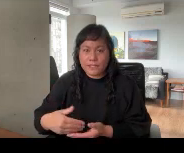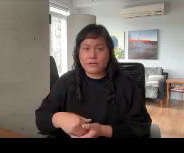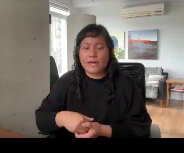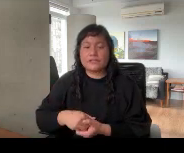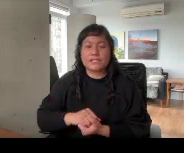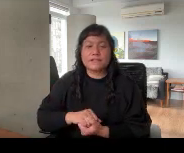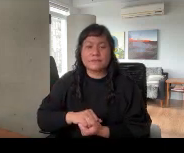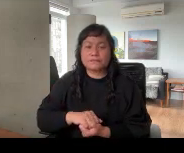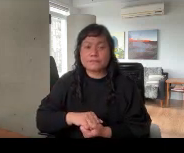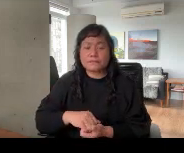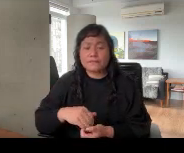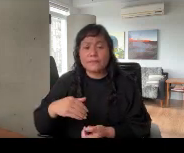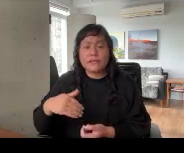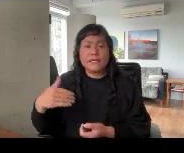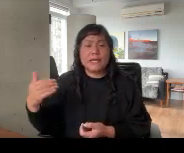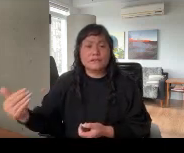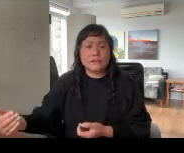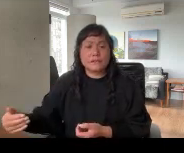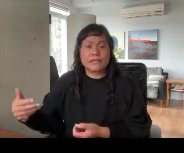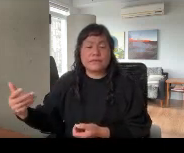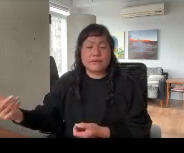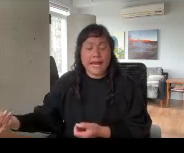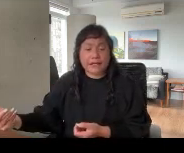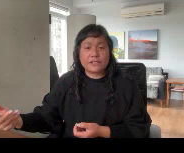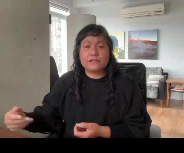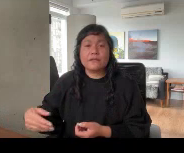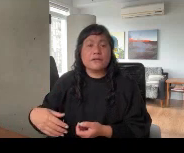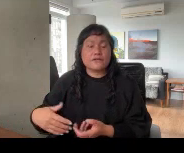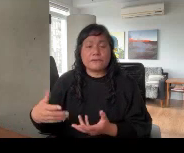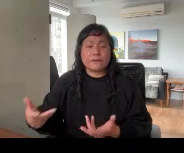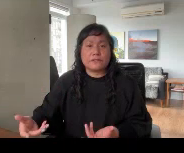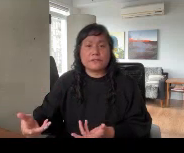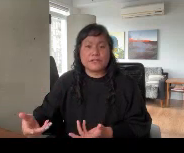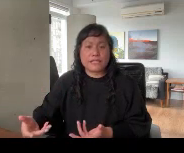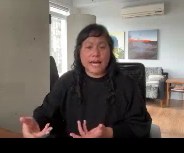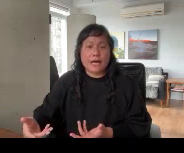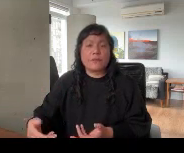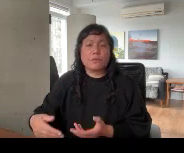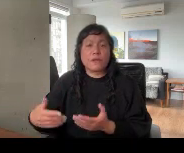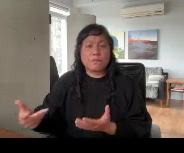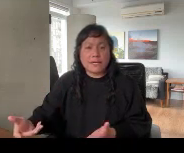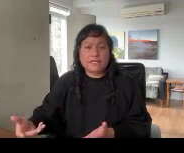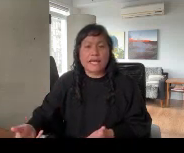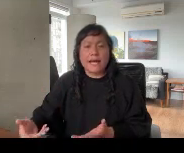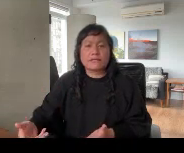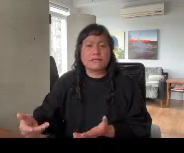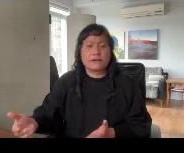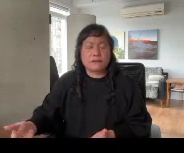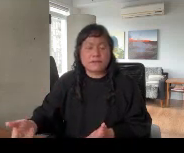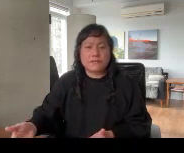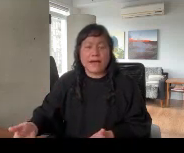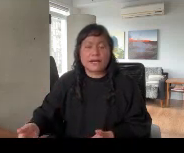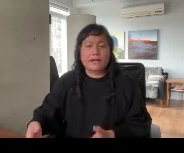equity strategies, inclusion is an action. So for inclusion to happen, we must act in an inclusive